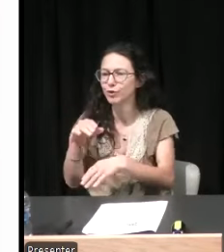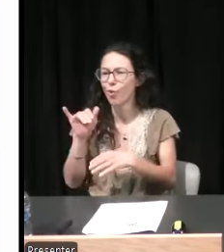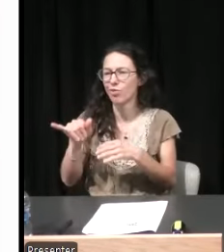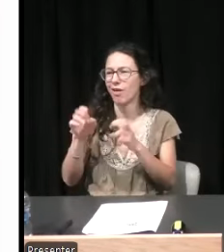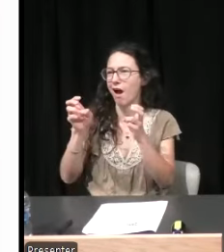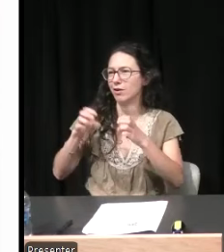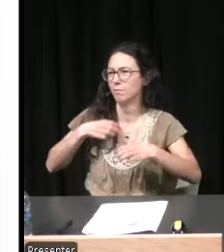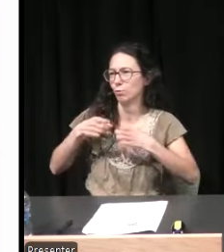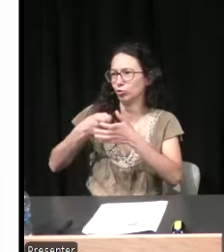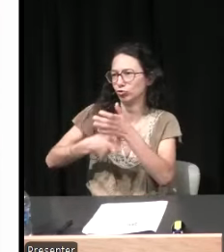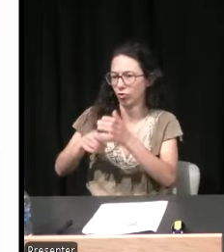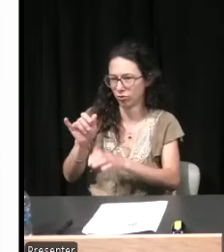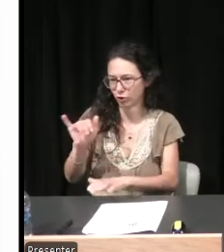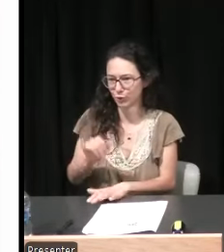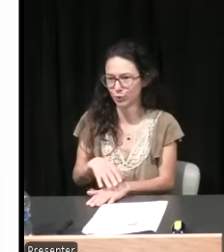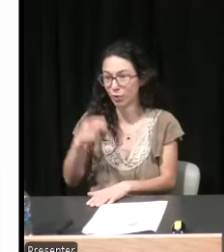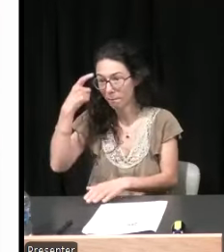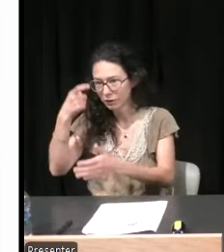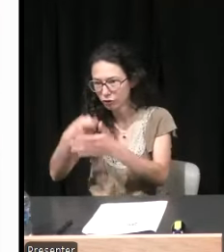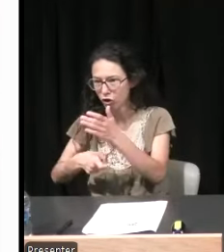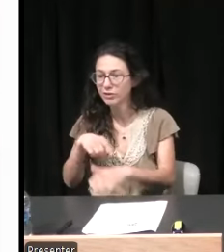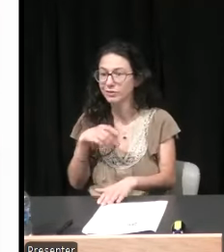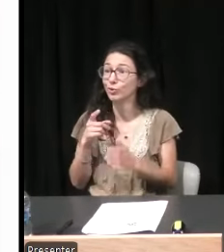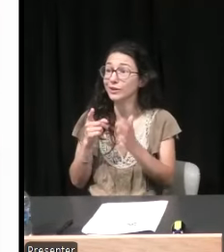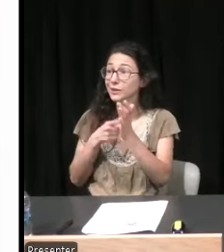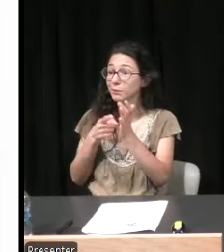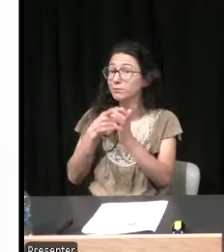extra work if we have to go through that extra explanation and get to know someone